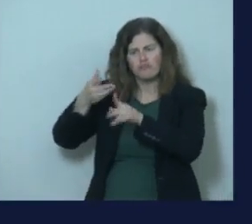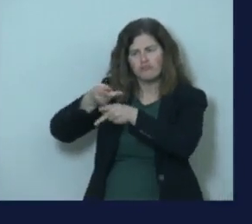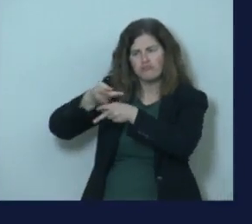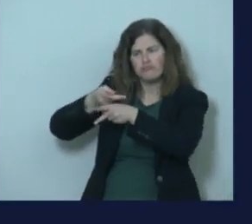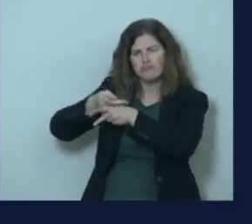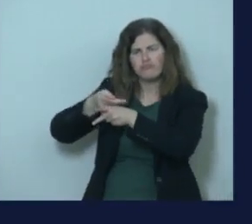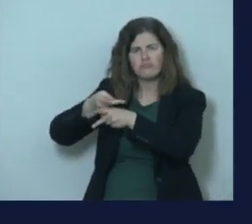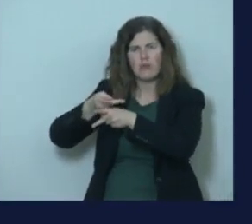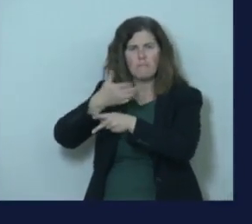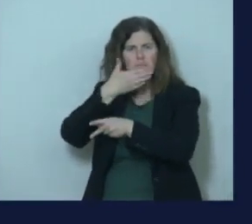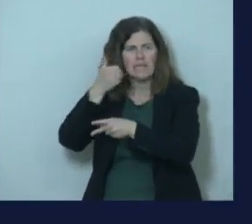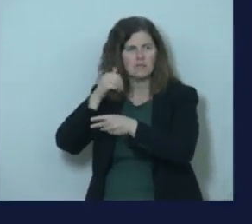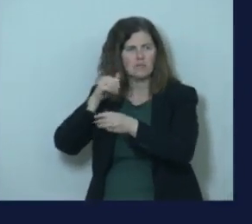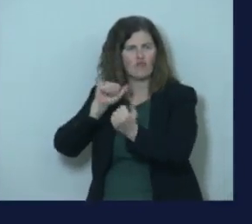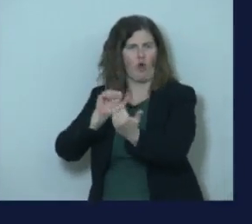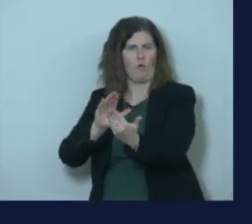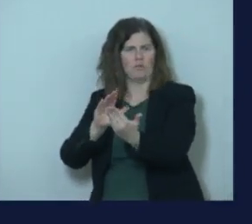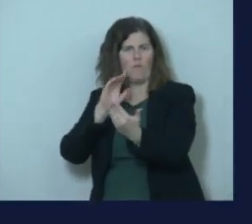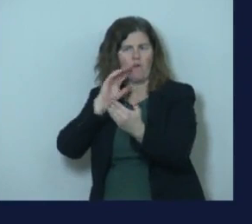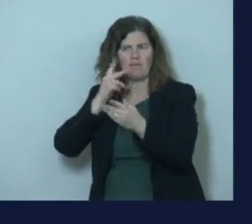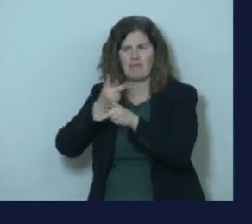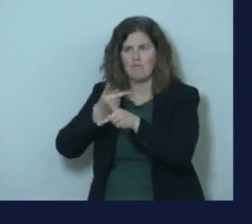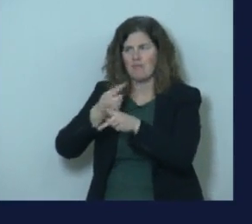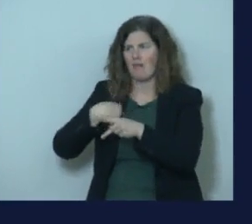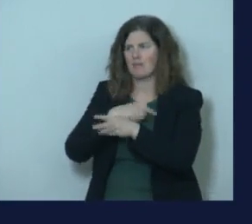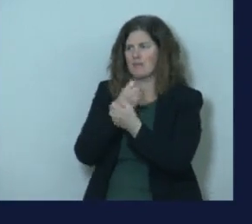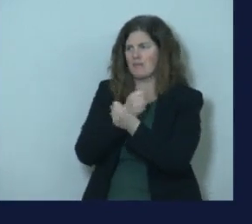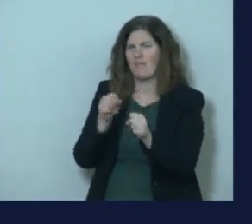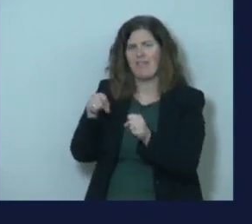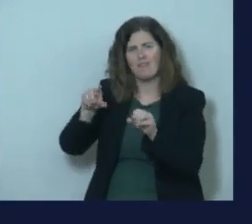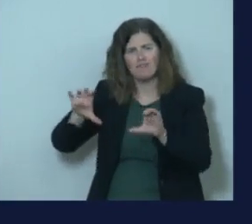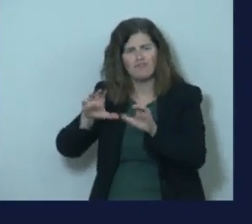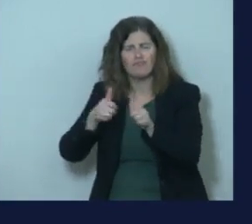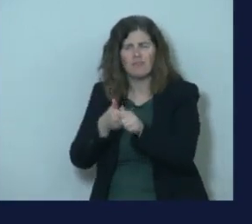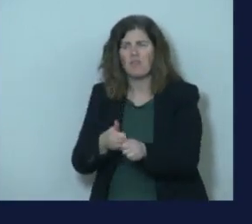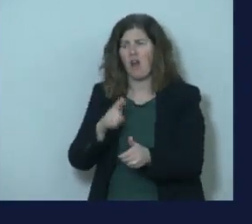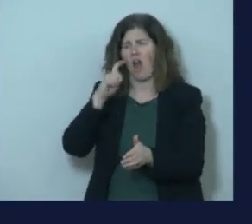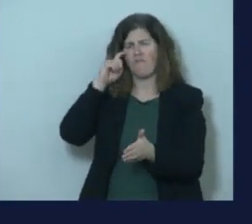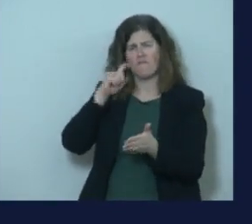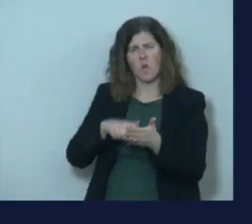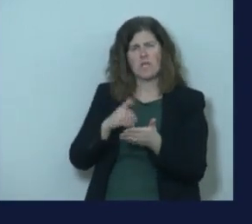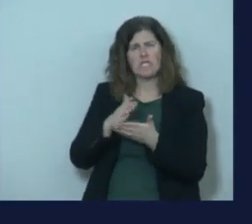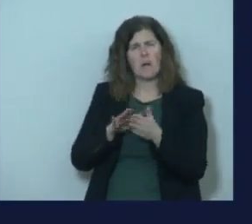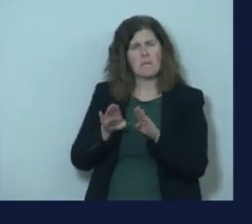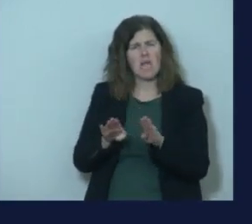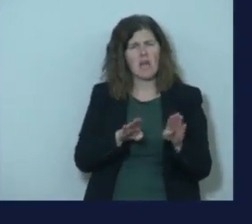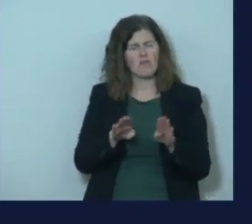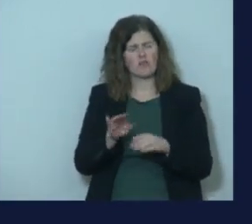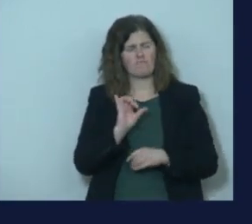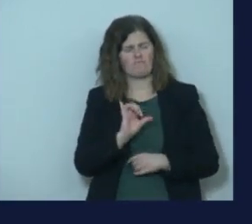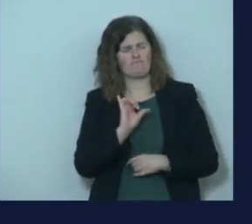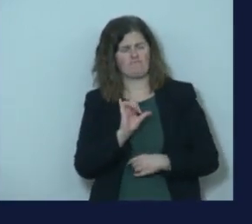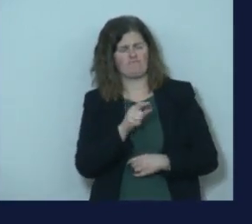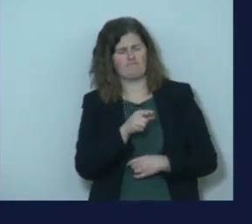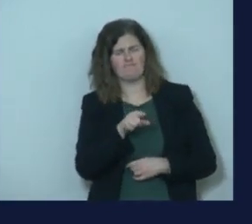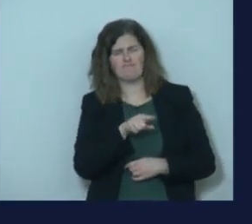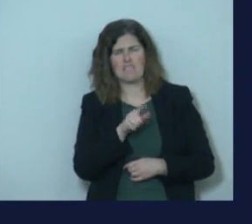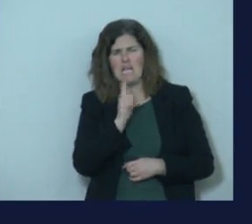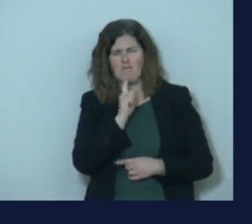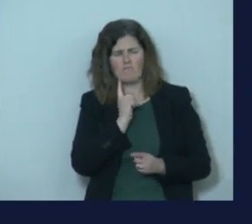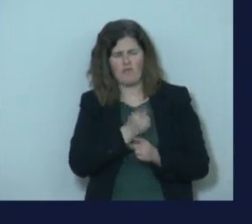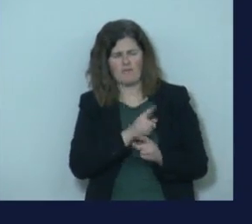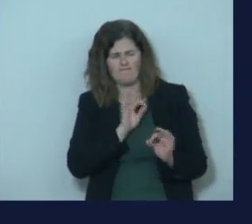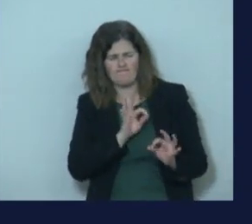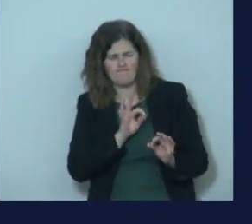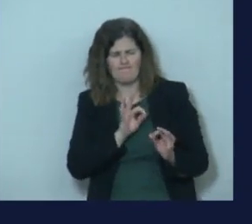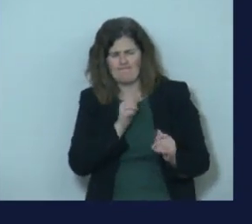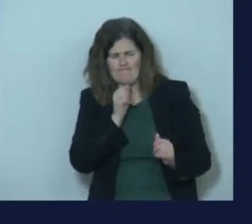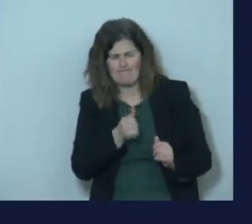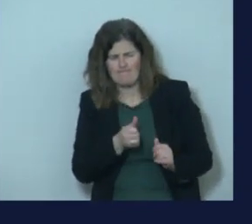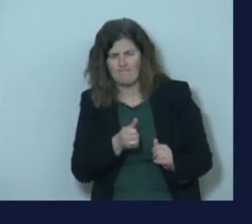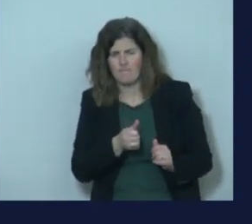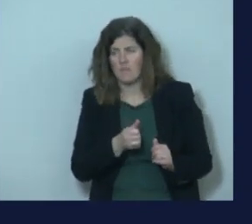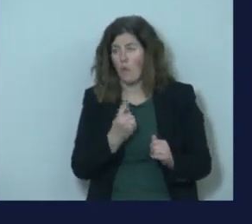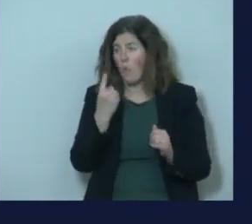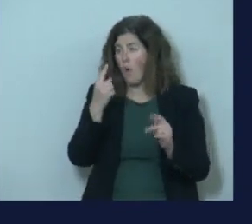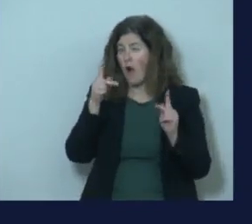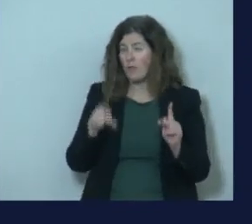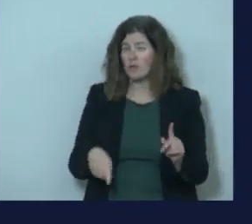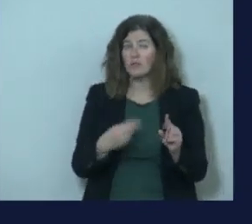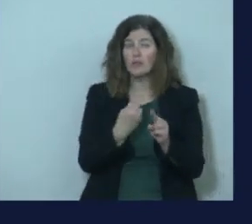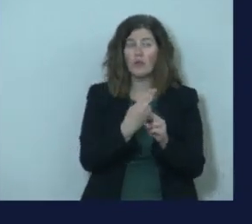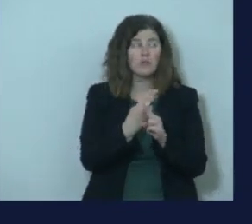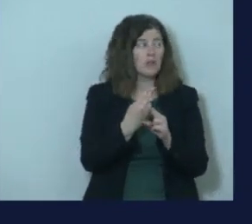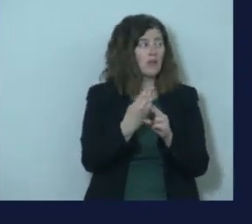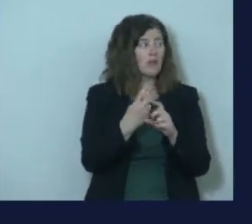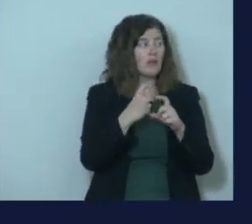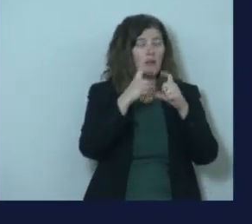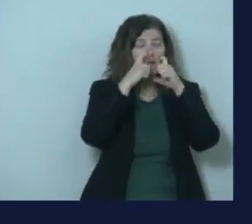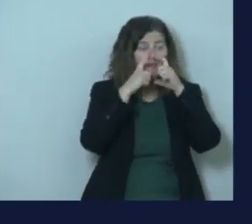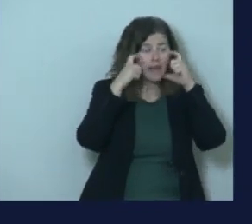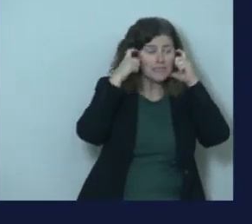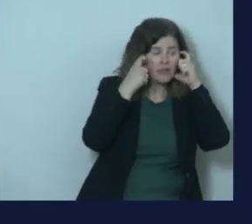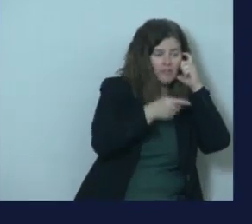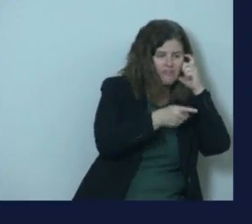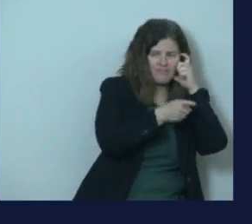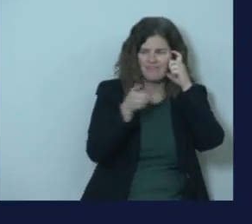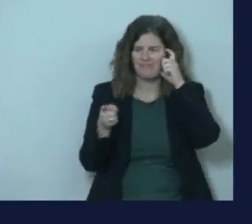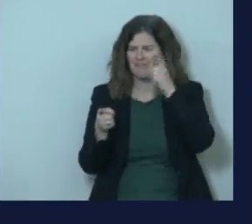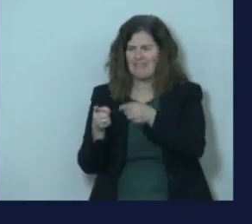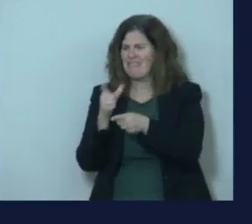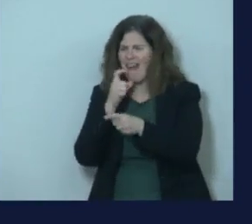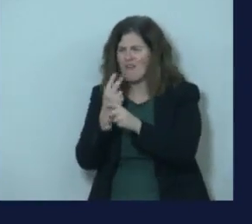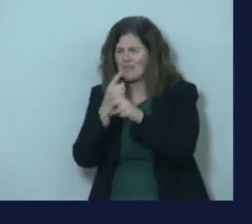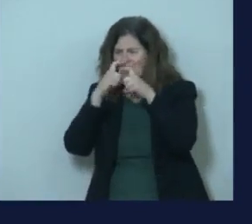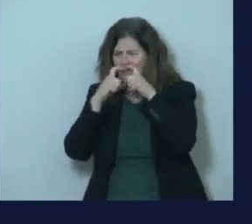IF I NEED SOMETHING, I WEAR MY MASK.